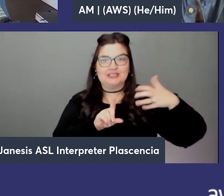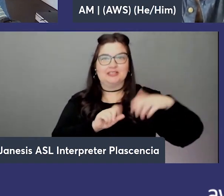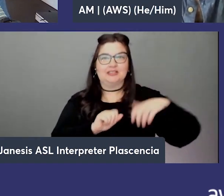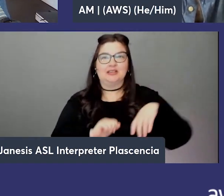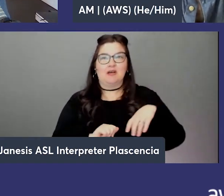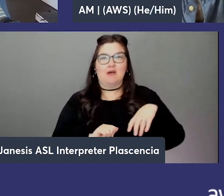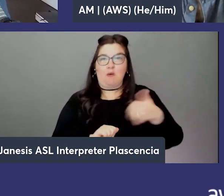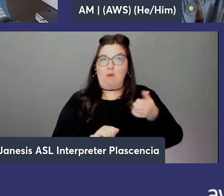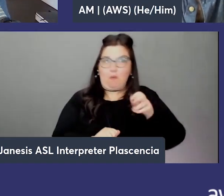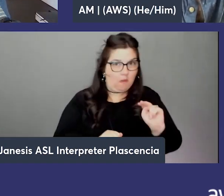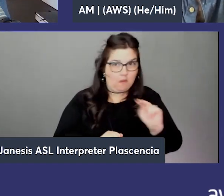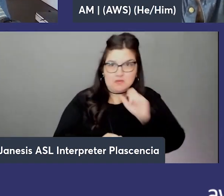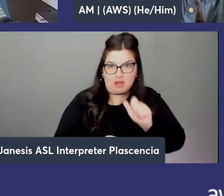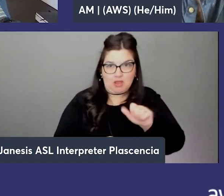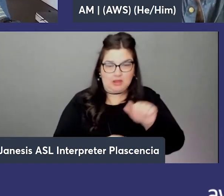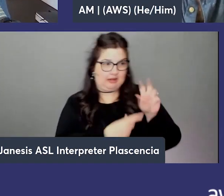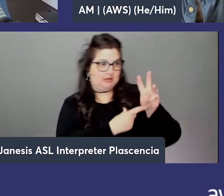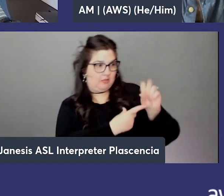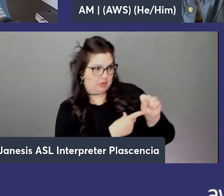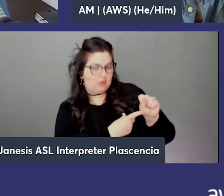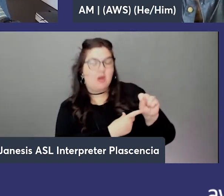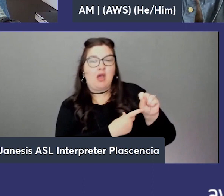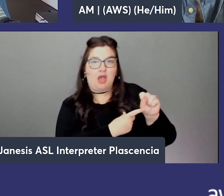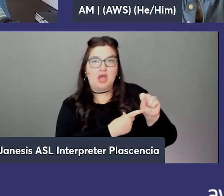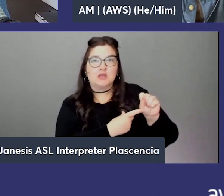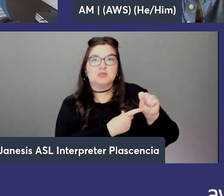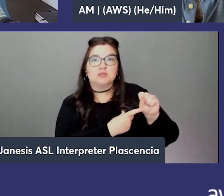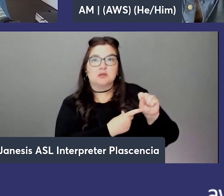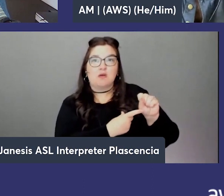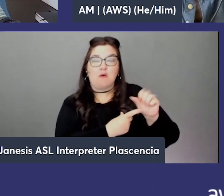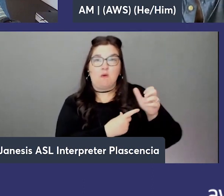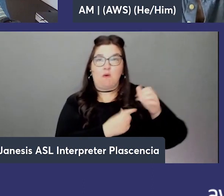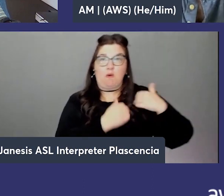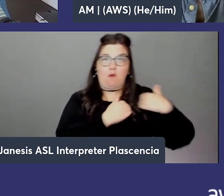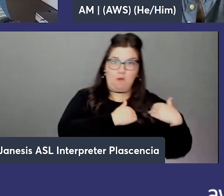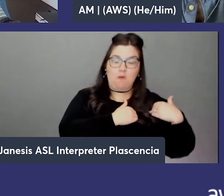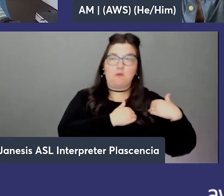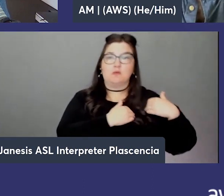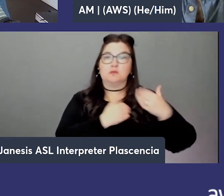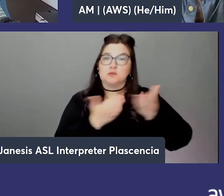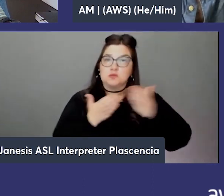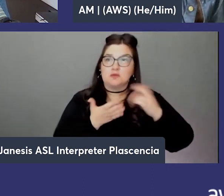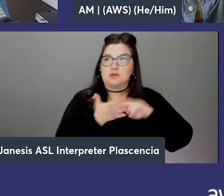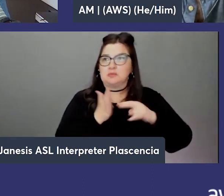if AWS own the server, for me, that's serverless. That's S3, SNS, Step Function, DynamoDB, Kinesis,